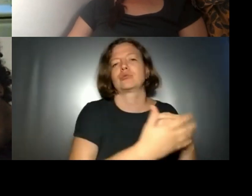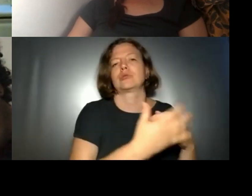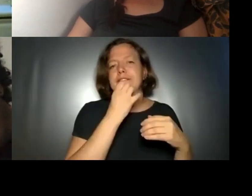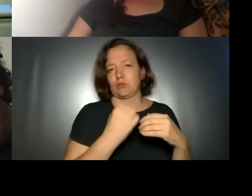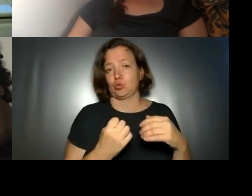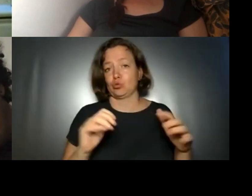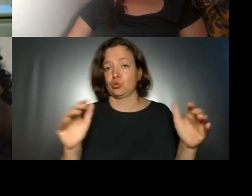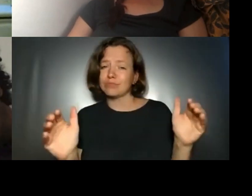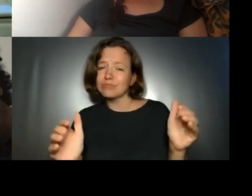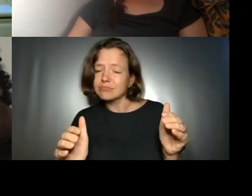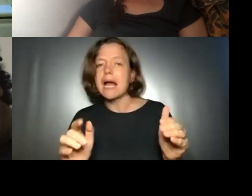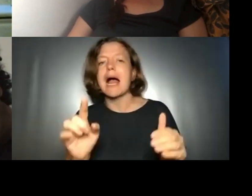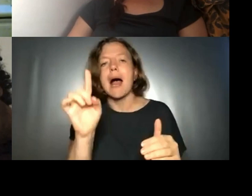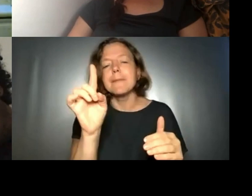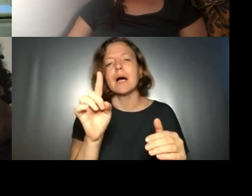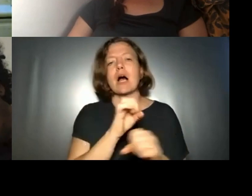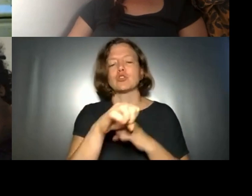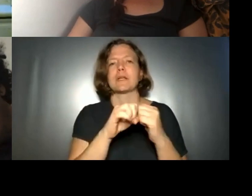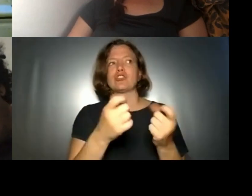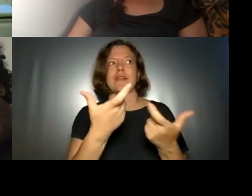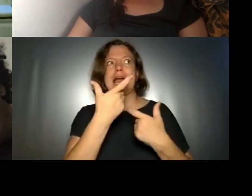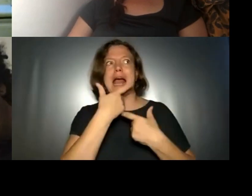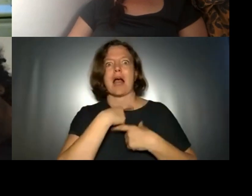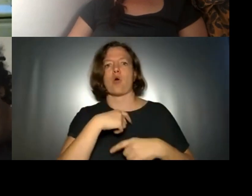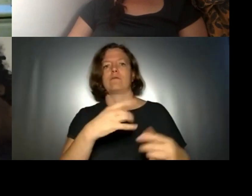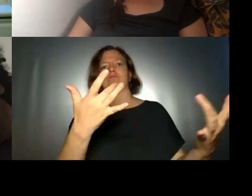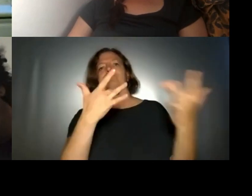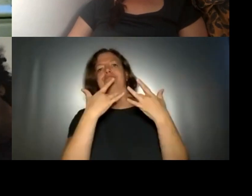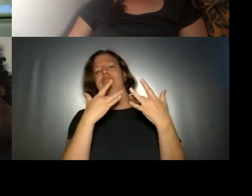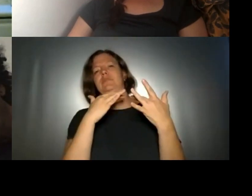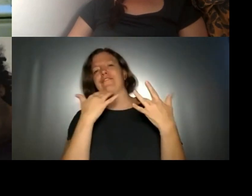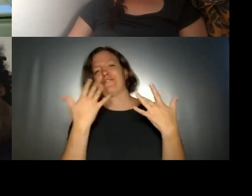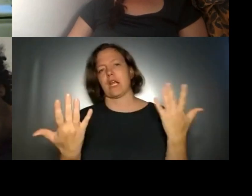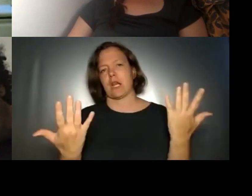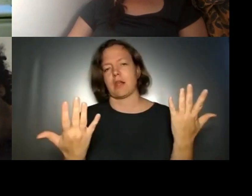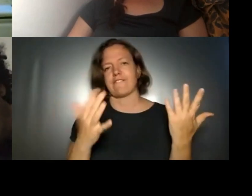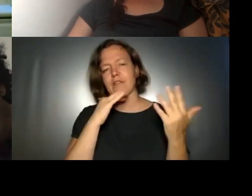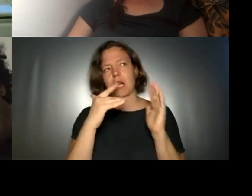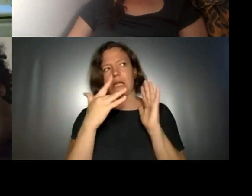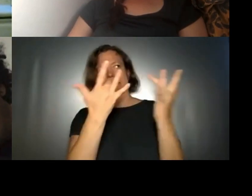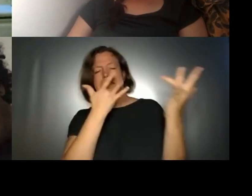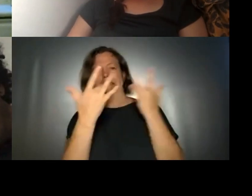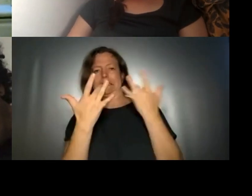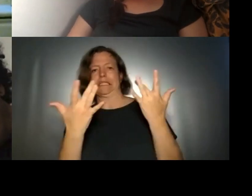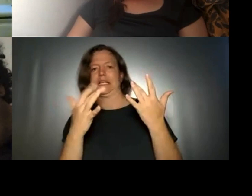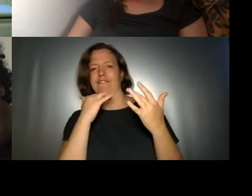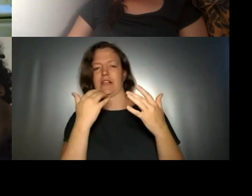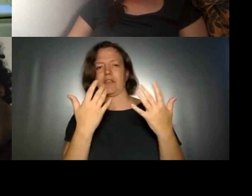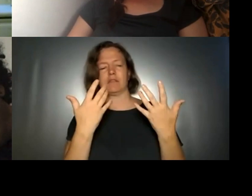for example, when leading a symposium or when you are talking to the theater or the festival